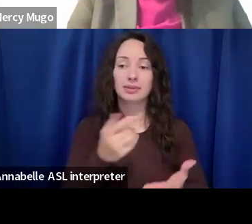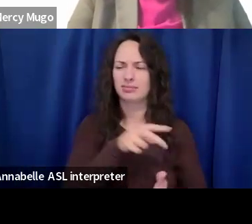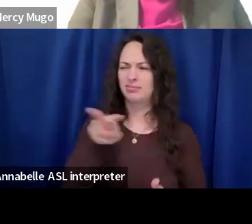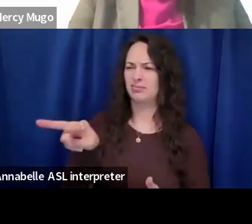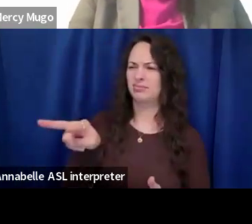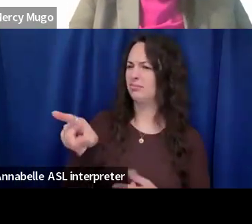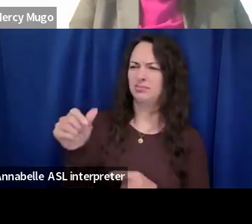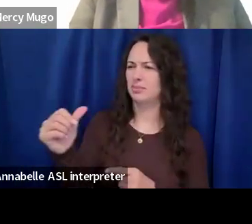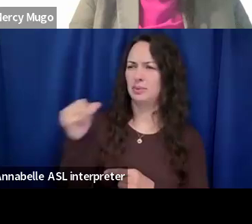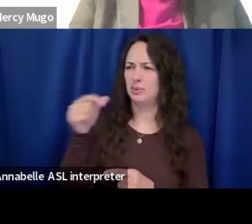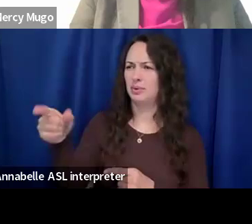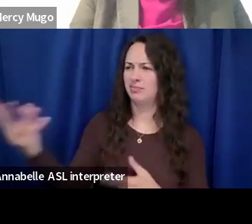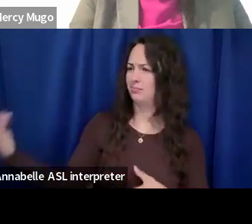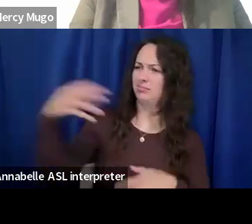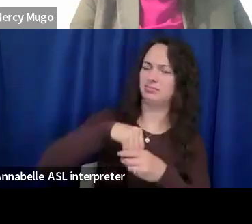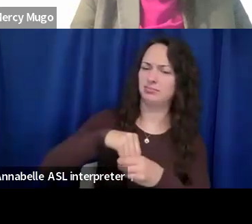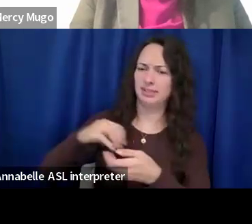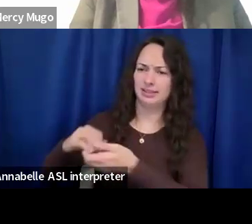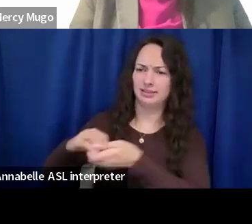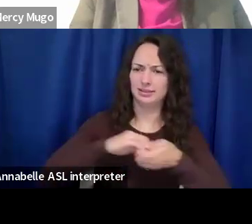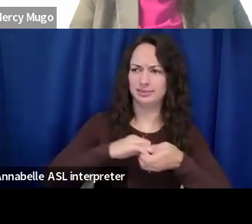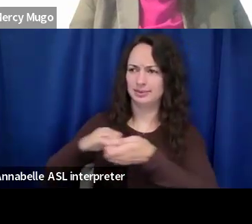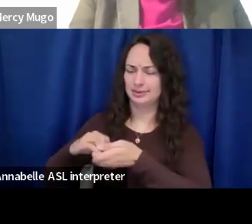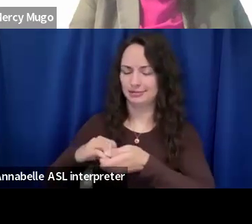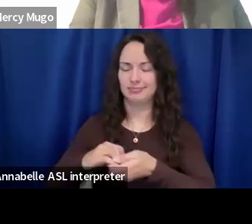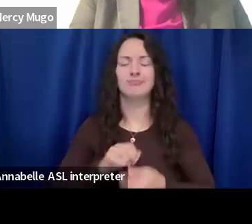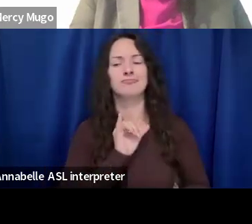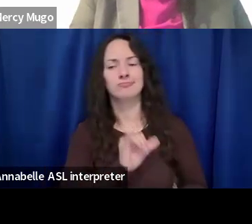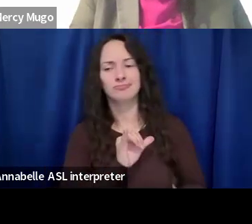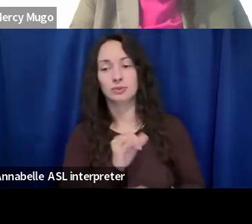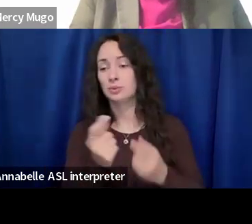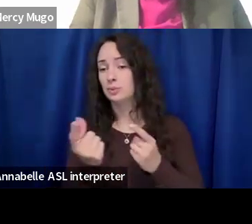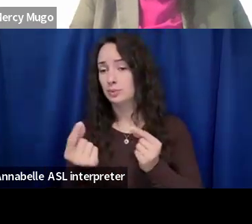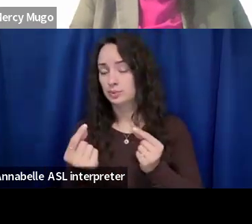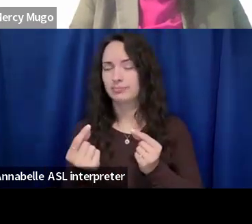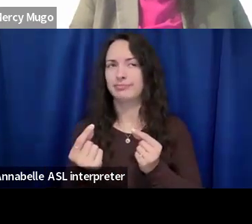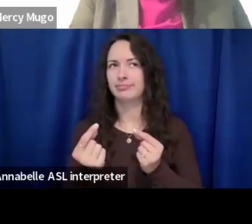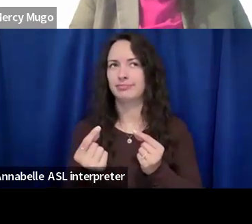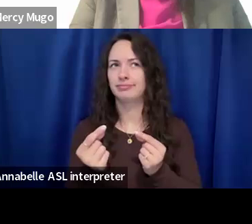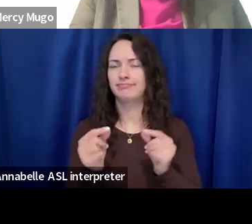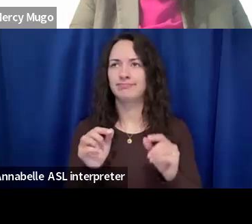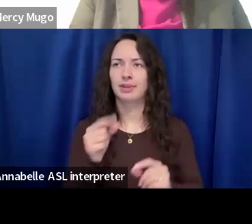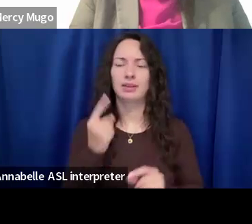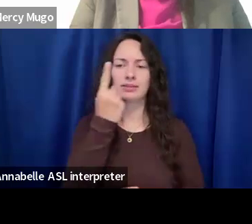have liked. So what we did was we would go back to what was our mission. Our mission was to help